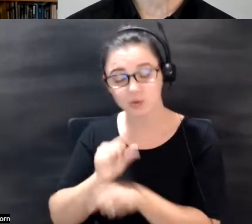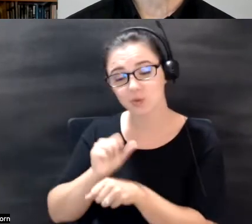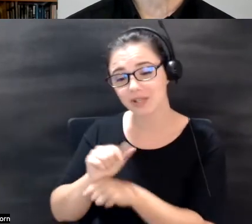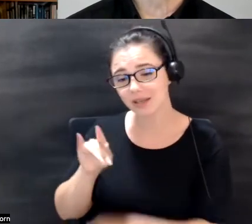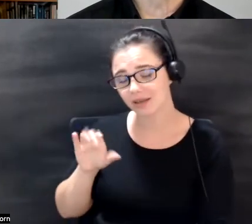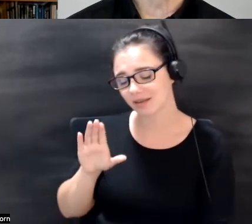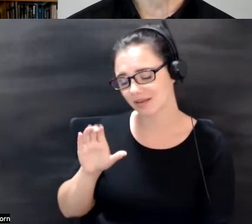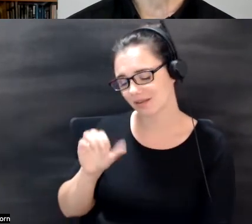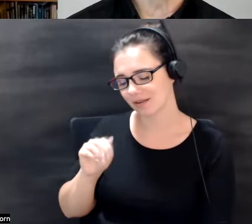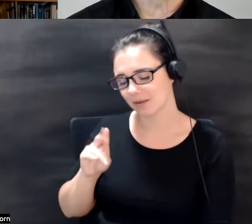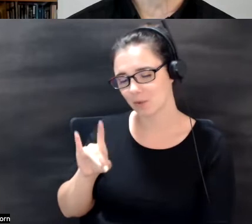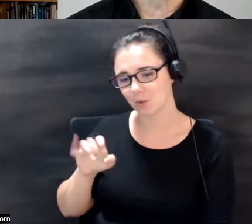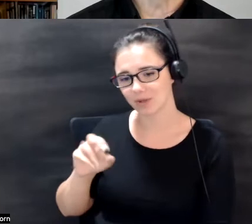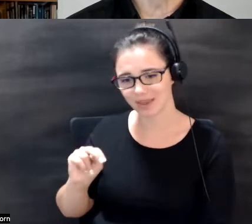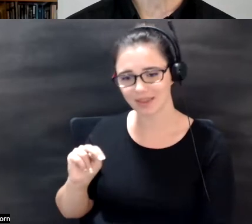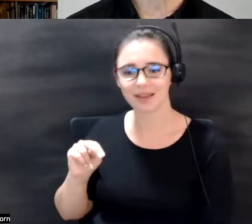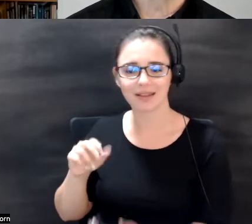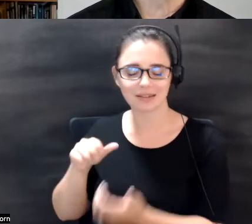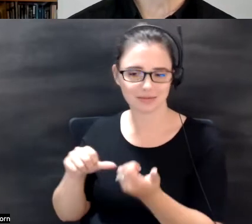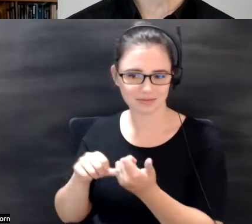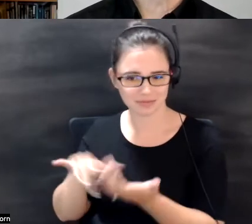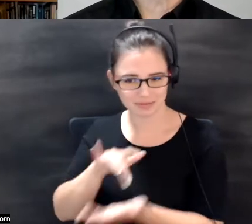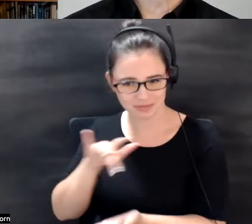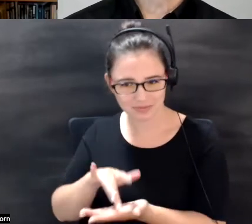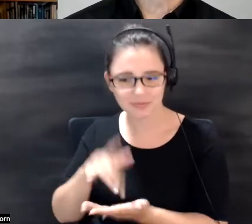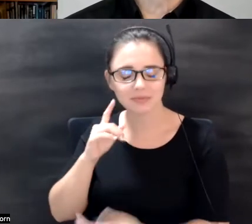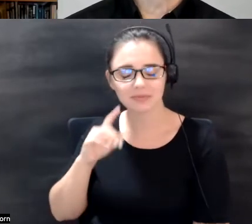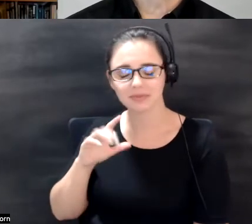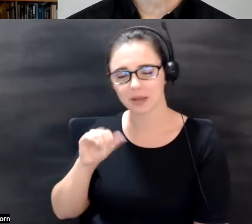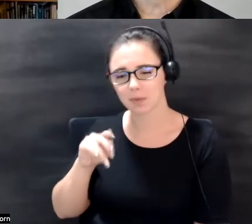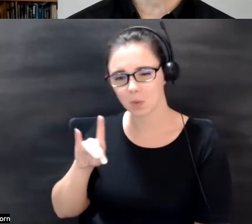Association in Lowell for 15 years, and Judith now works in the mental health field.